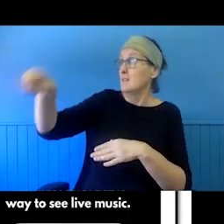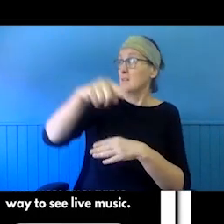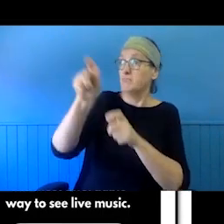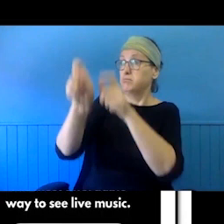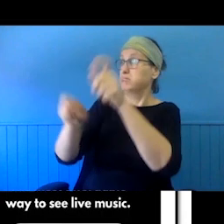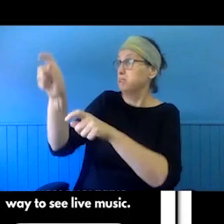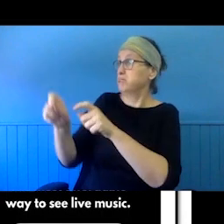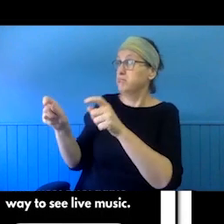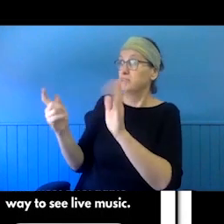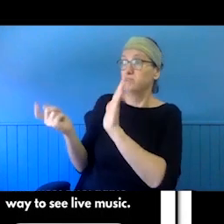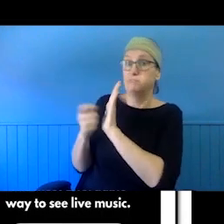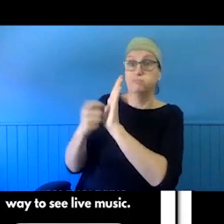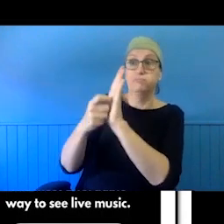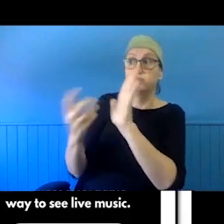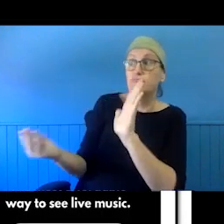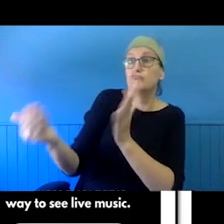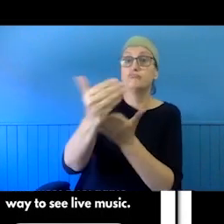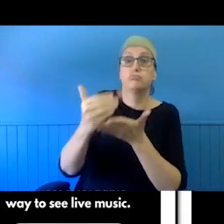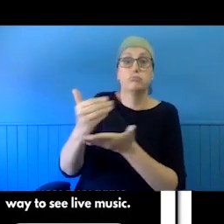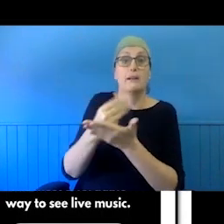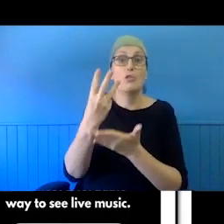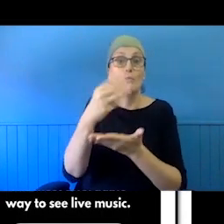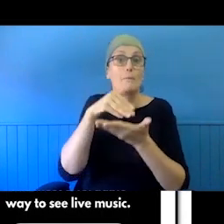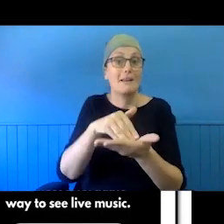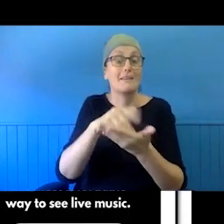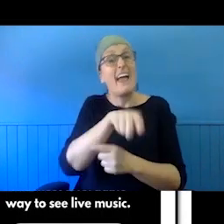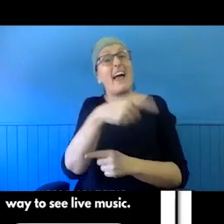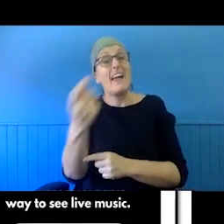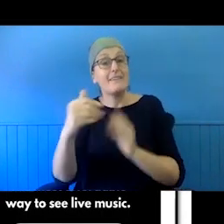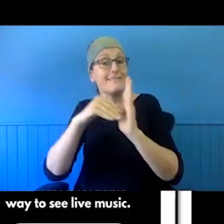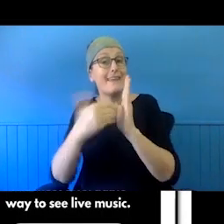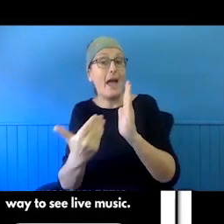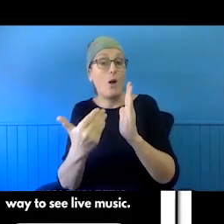use the culture. GiggedIn's a great example here. GiggedIn is an app